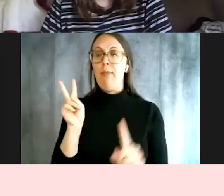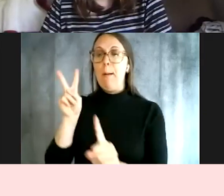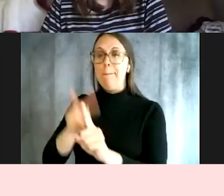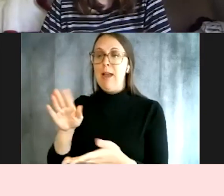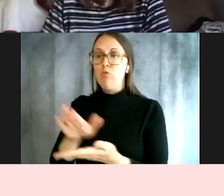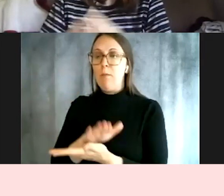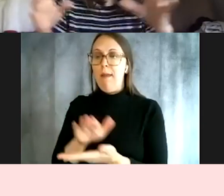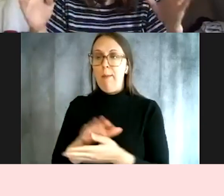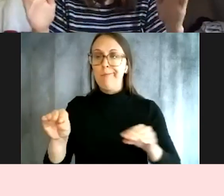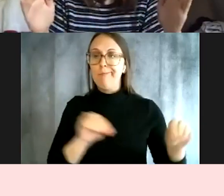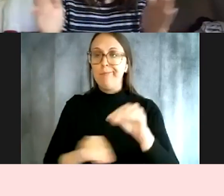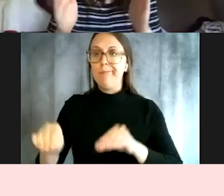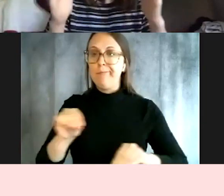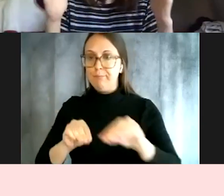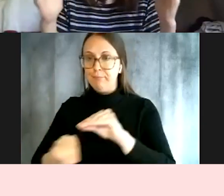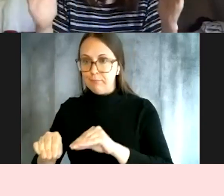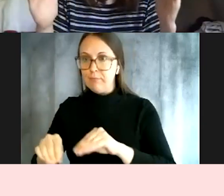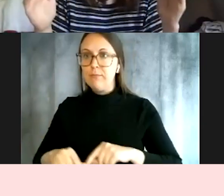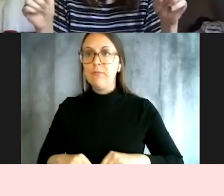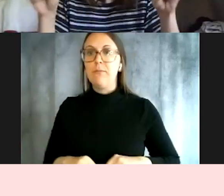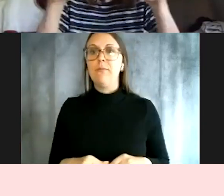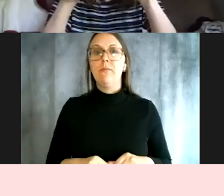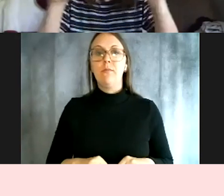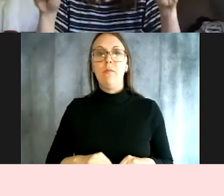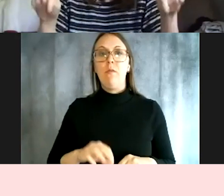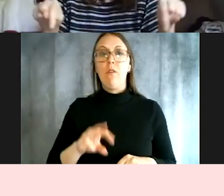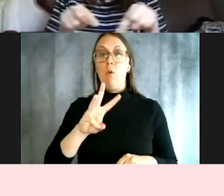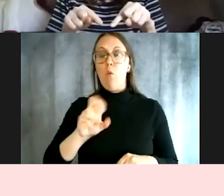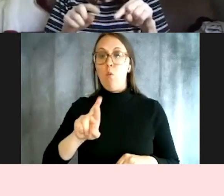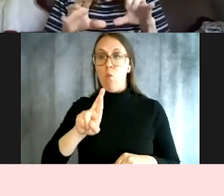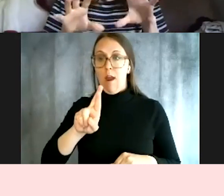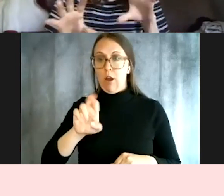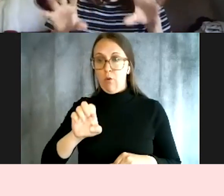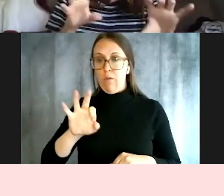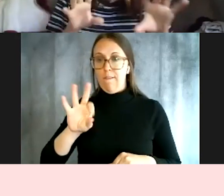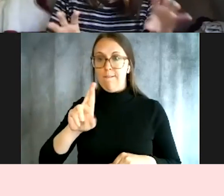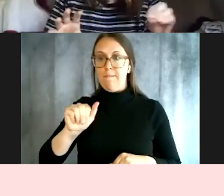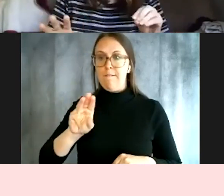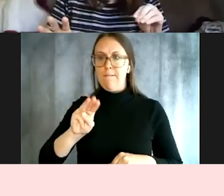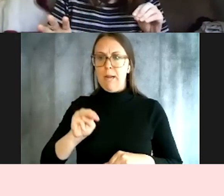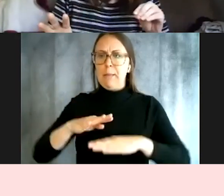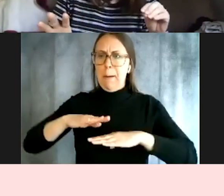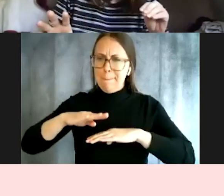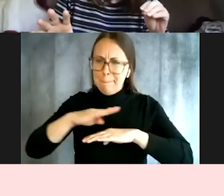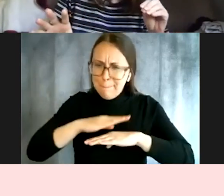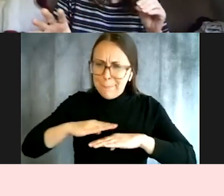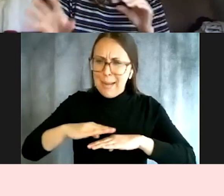are just the very basic bare bones outlines of where the pieces of the page are going to go and